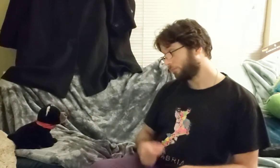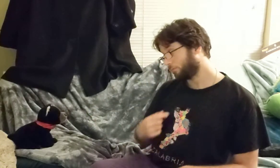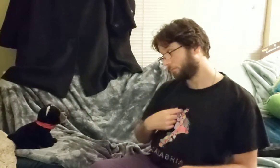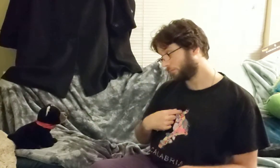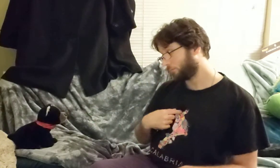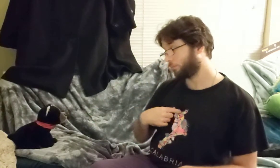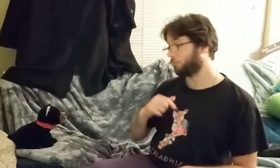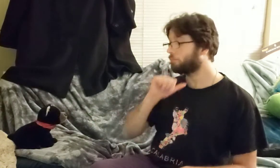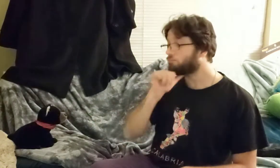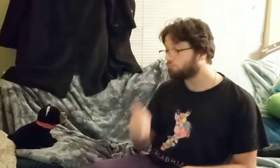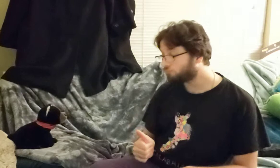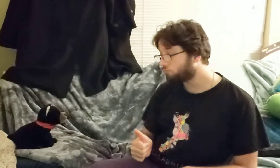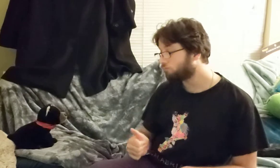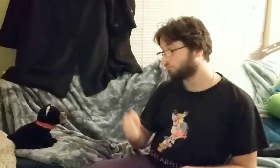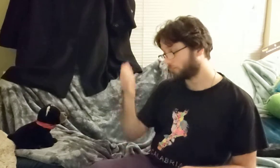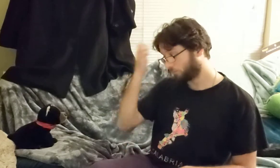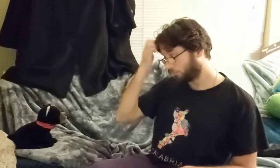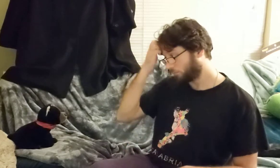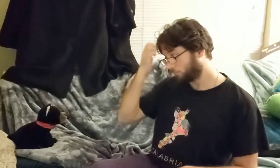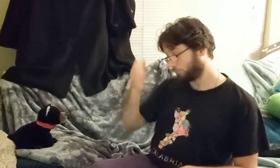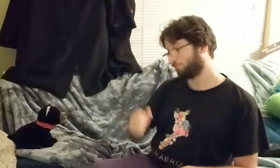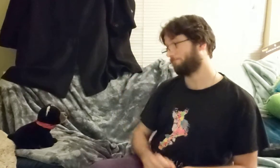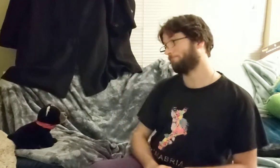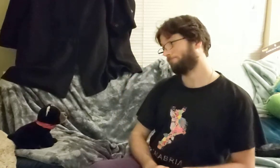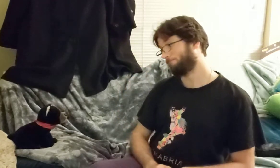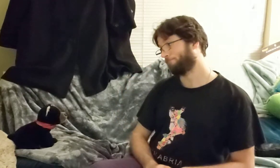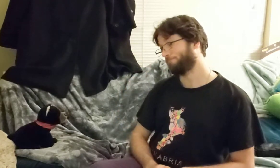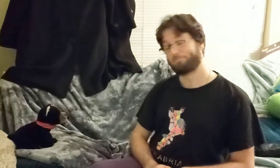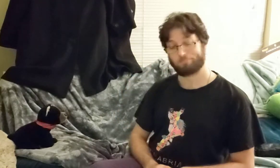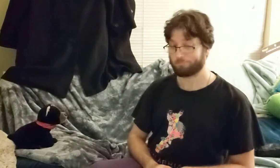I NOT DUMB